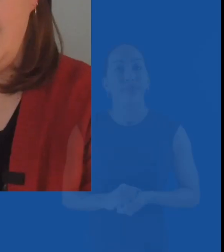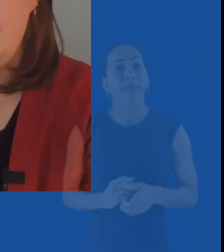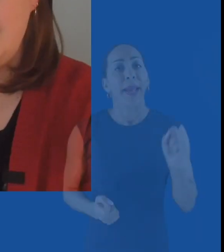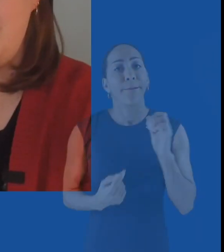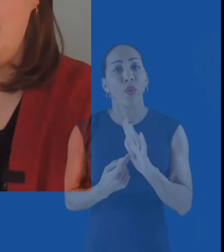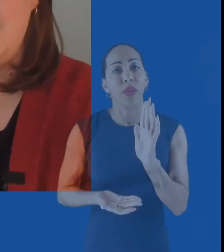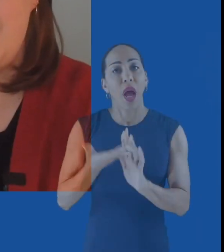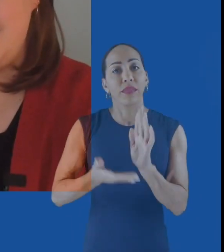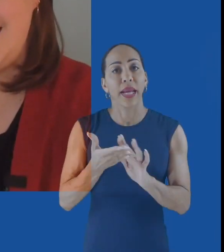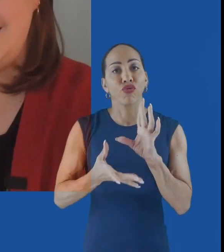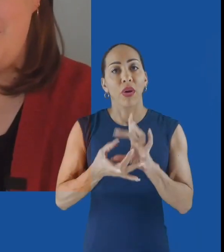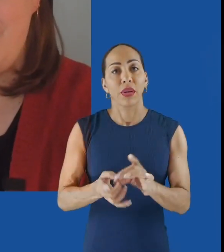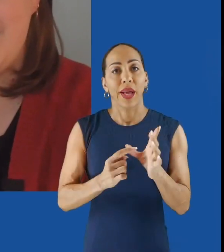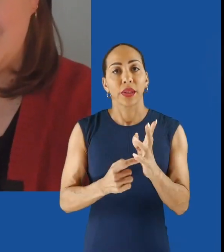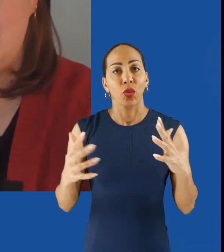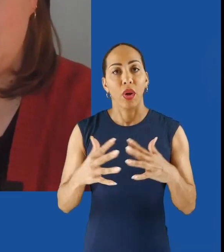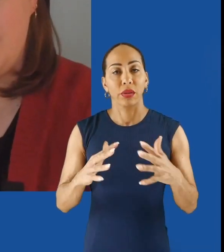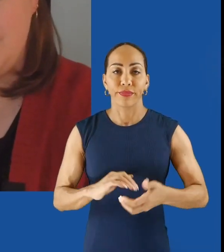Here are some important updates about Access to Work.